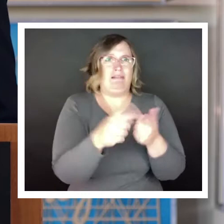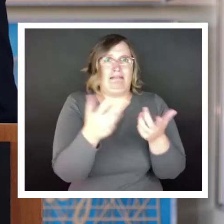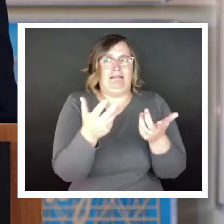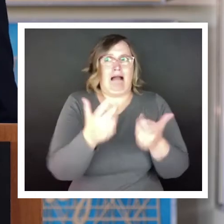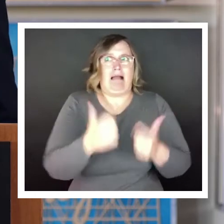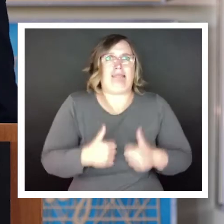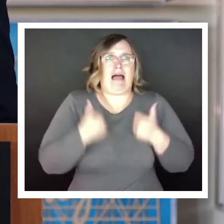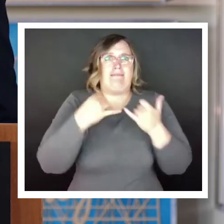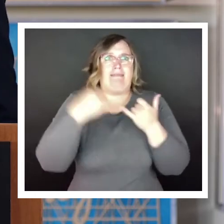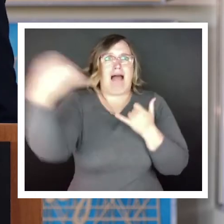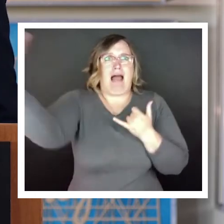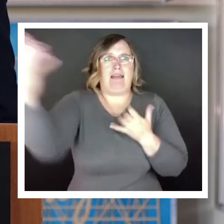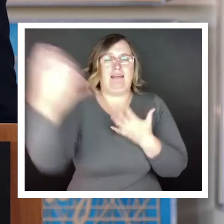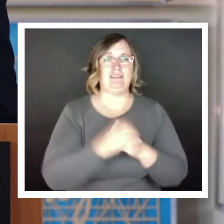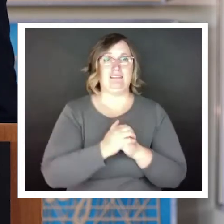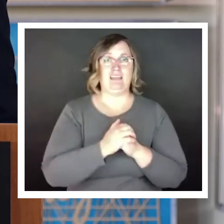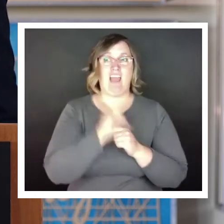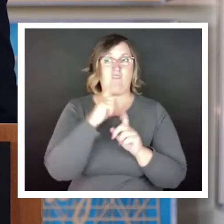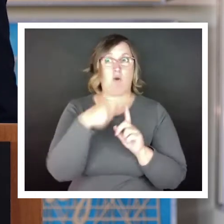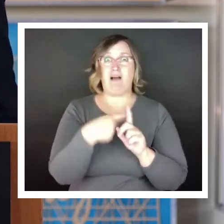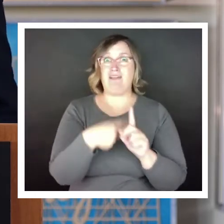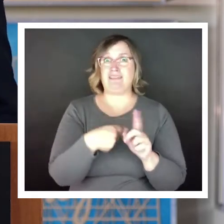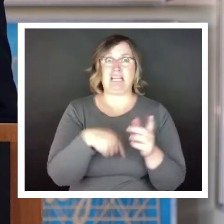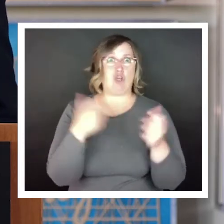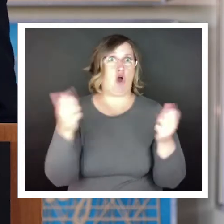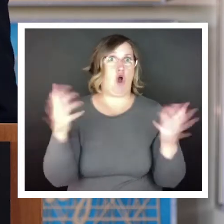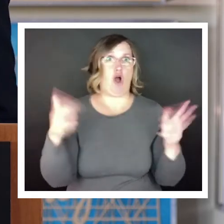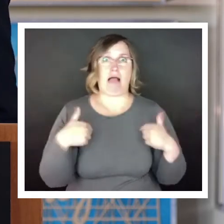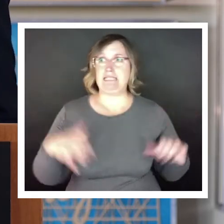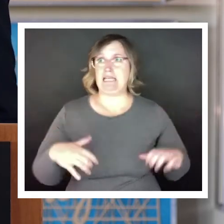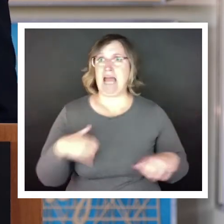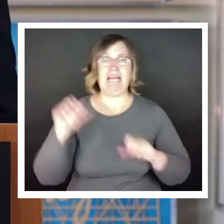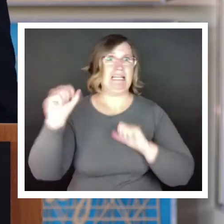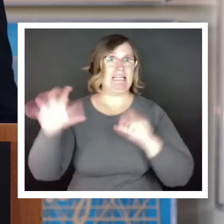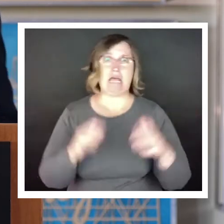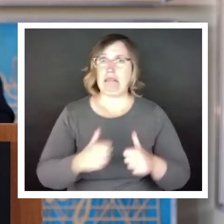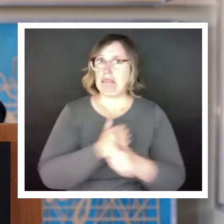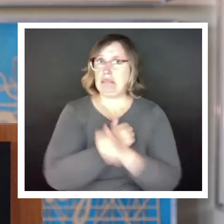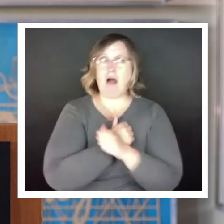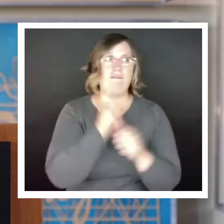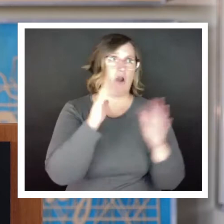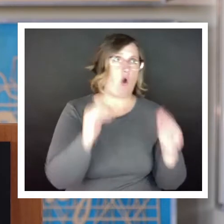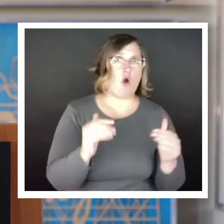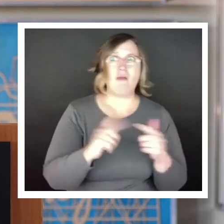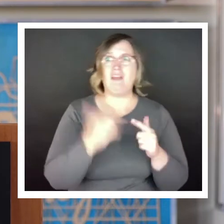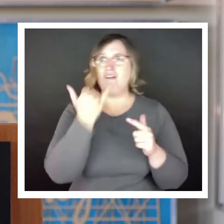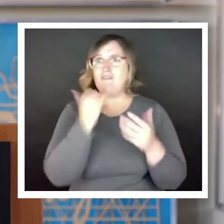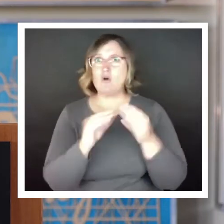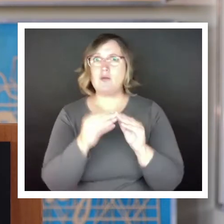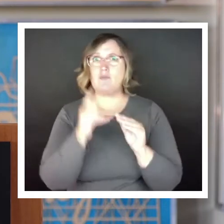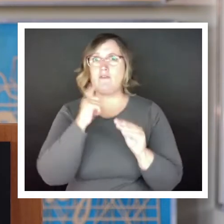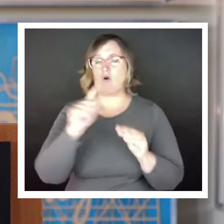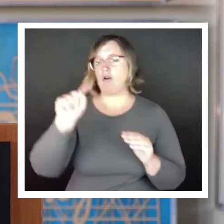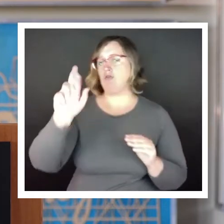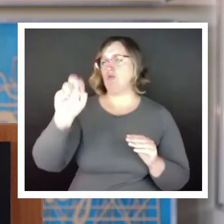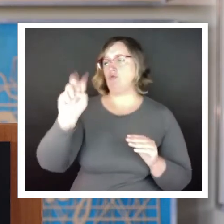For months, that's all I did throw lifelines, send love and hope and the phone number for the Trevor Project.